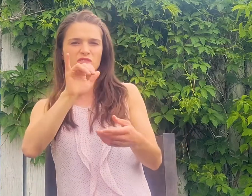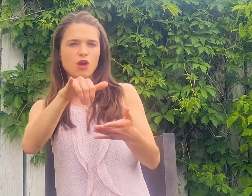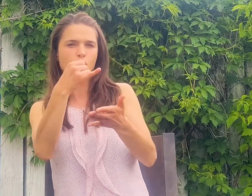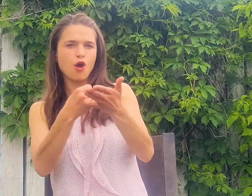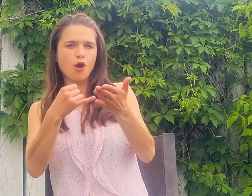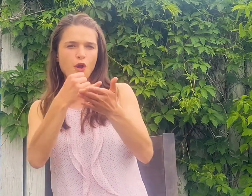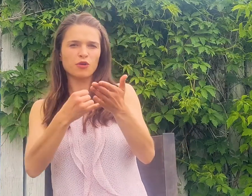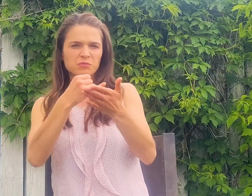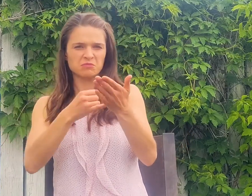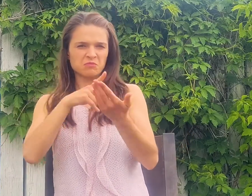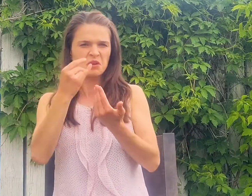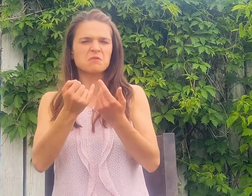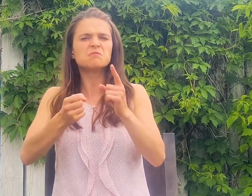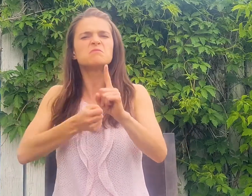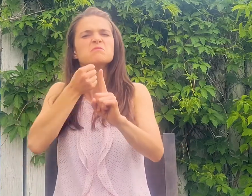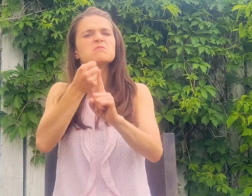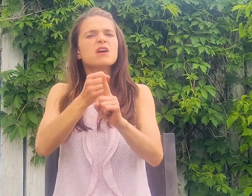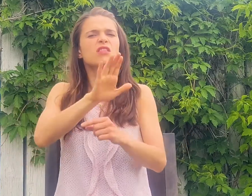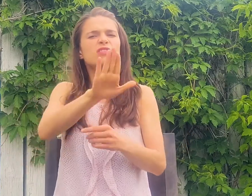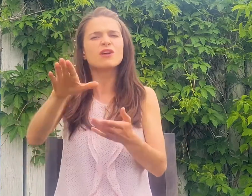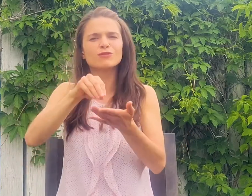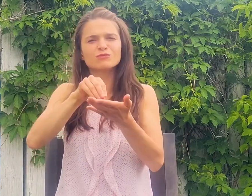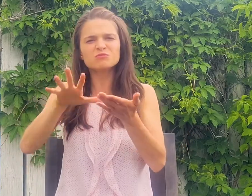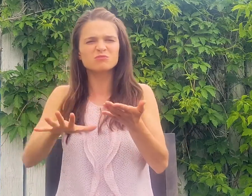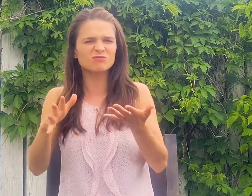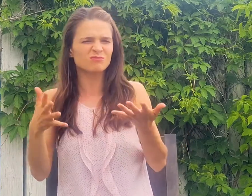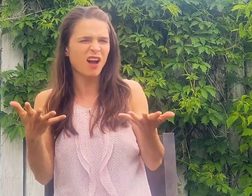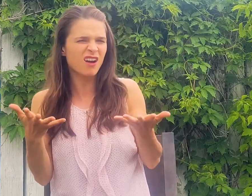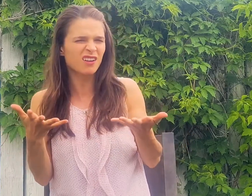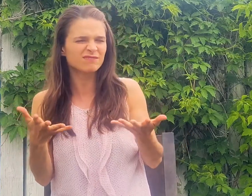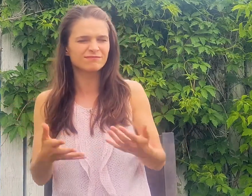what sort of impact did creating art for the exhibit have on your students?